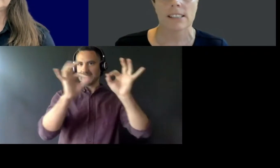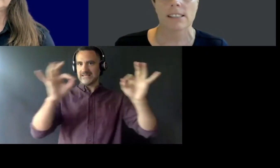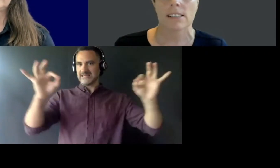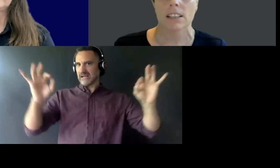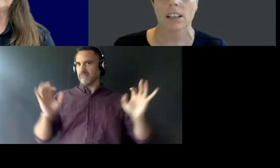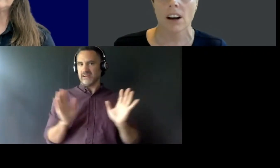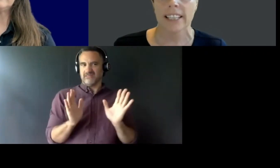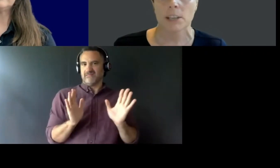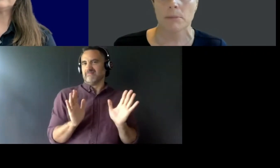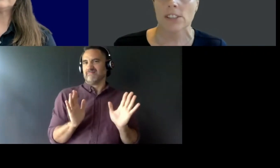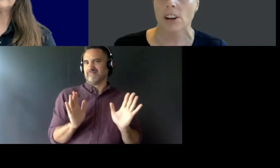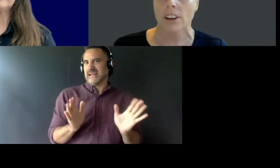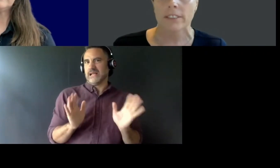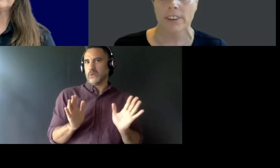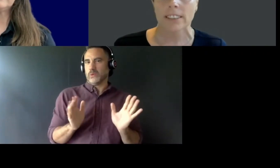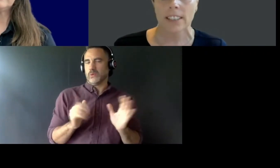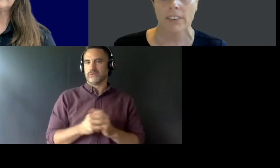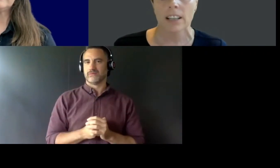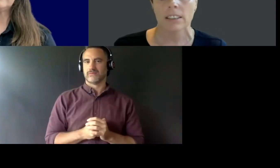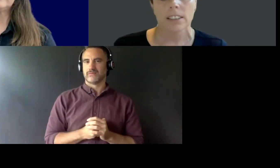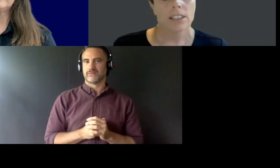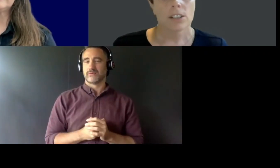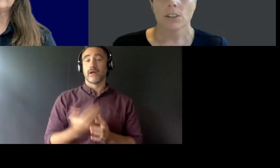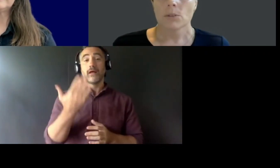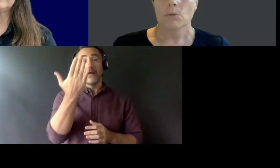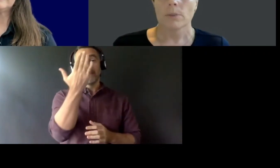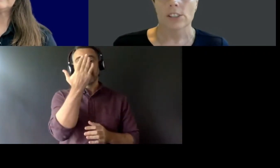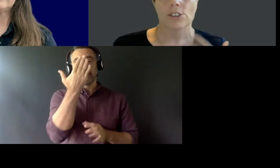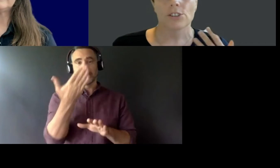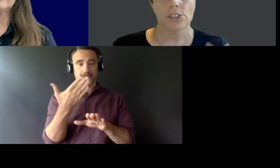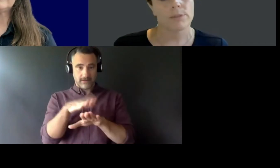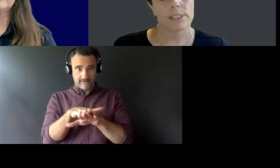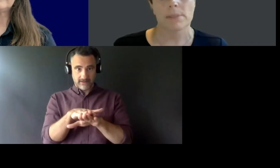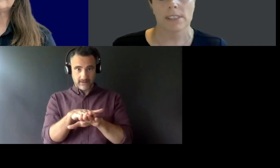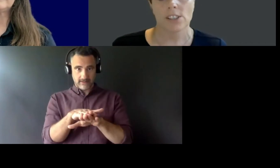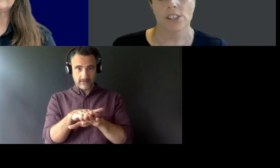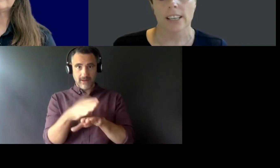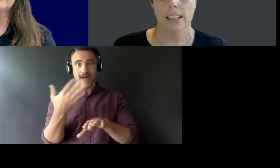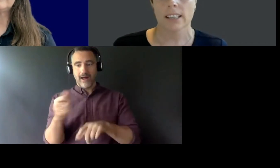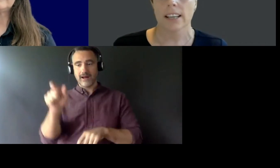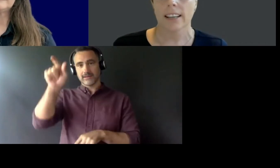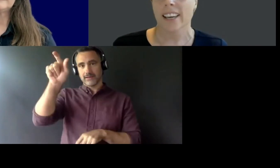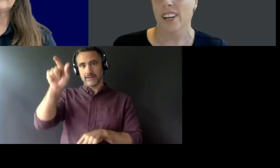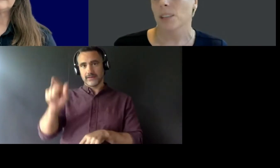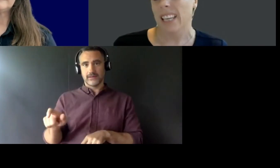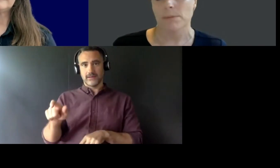the client image on the front cover, which due to its positioning can only be kept as